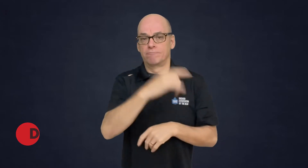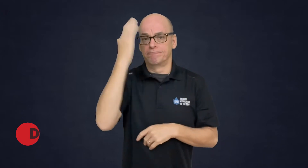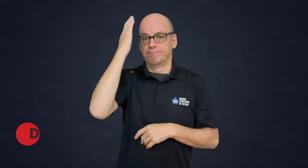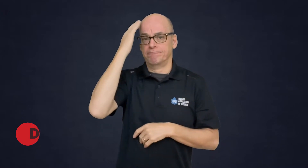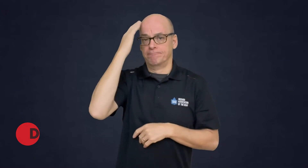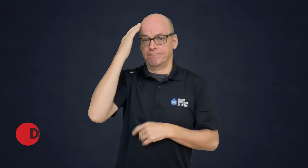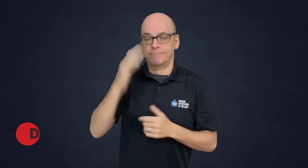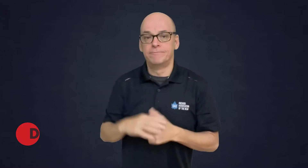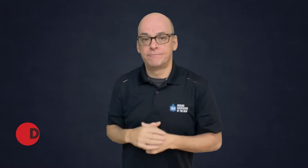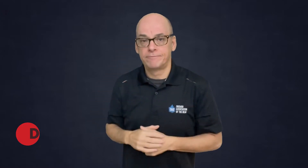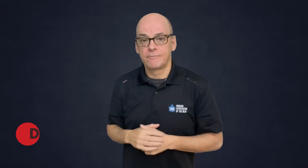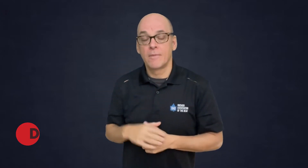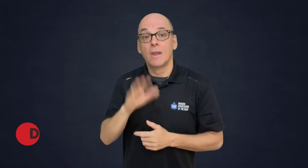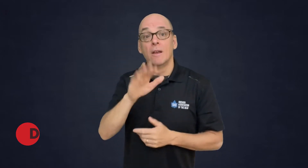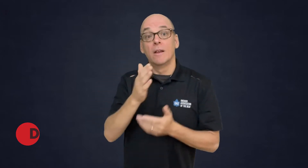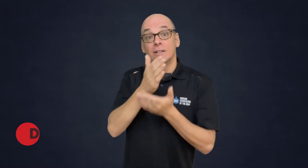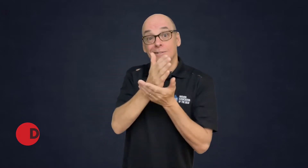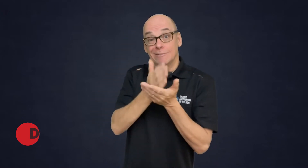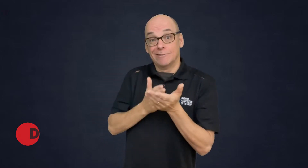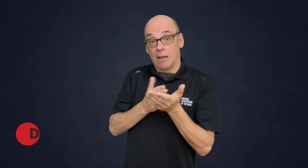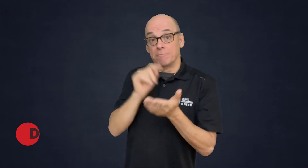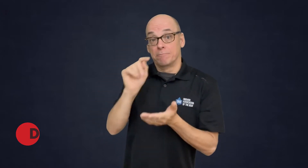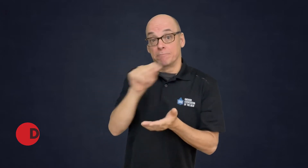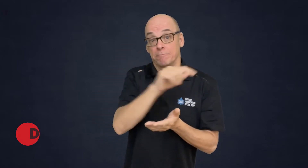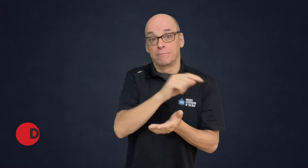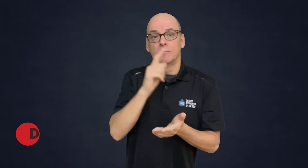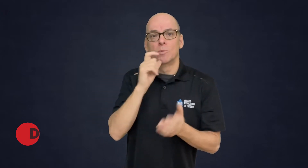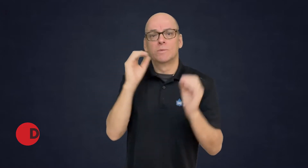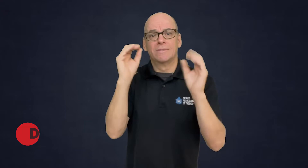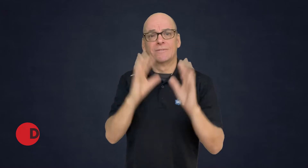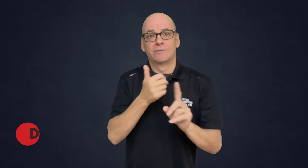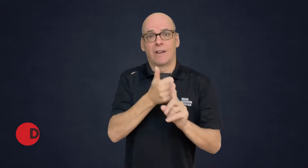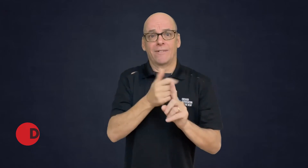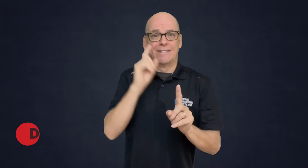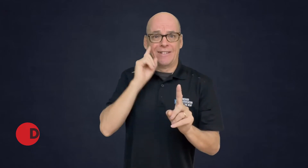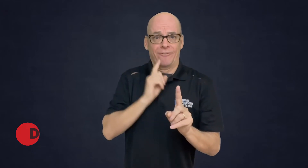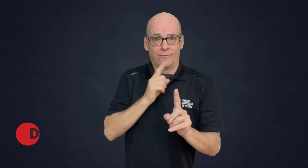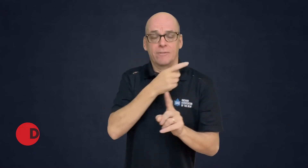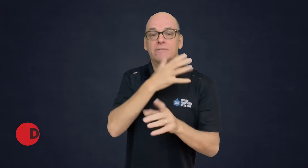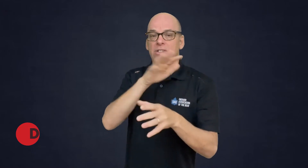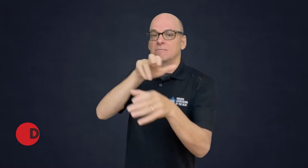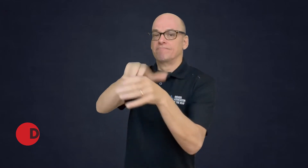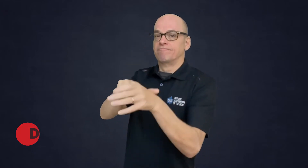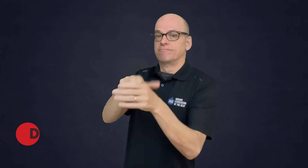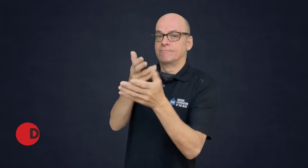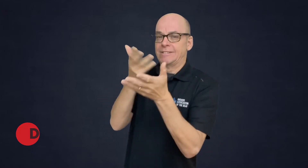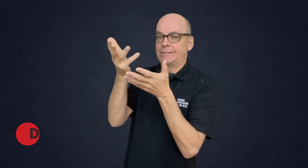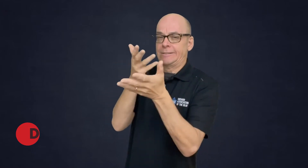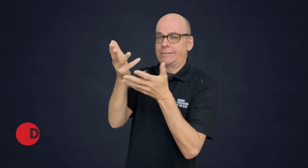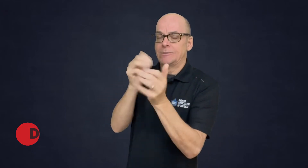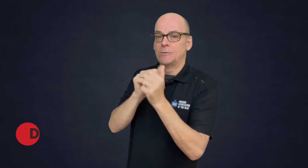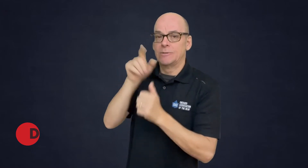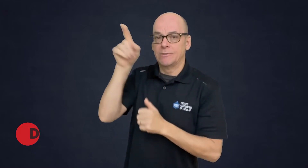It is important to be aware. Some Deaf teachers have worked with OCT.